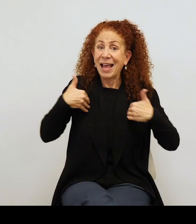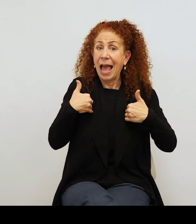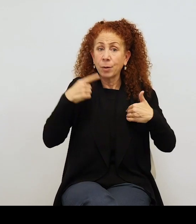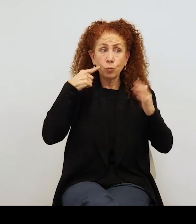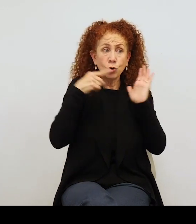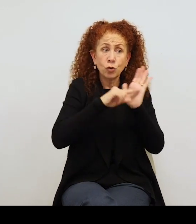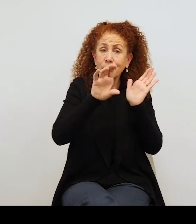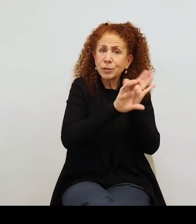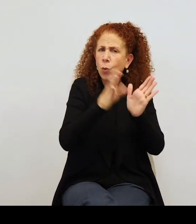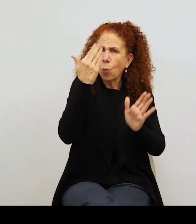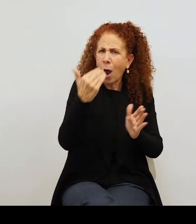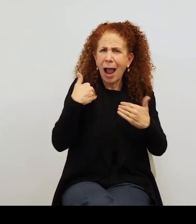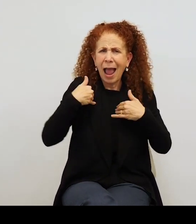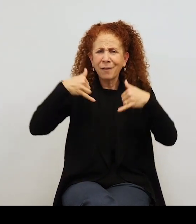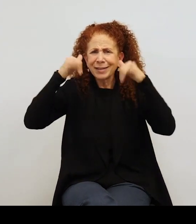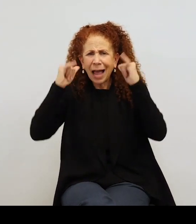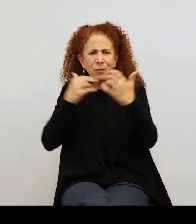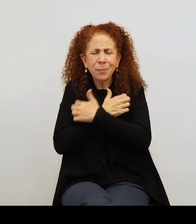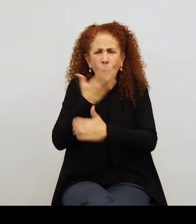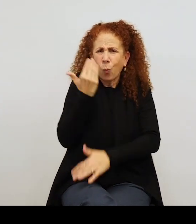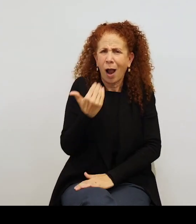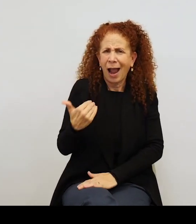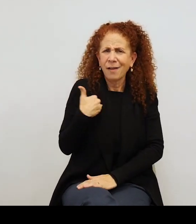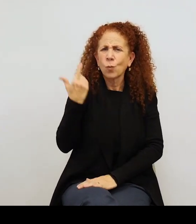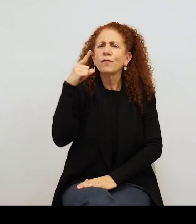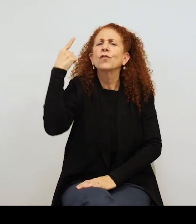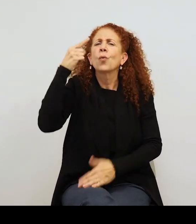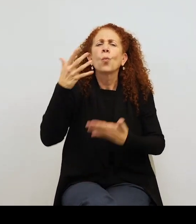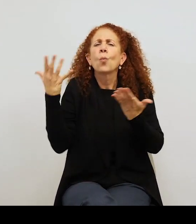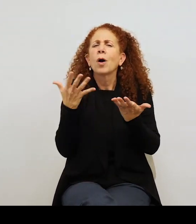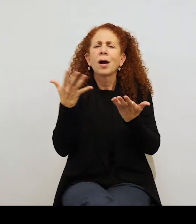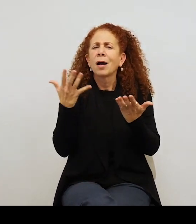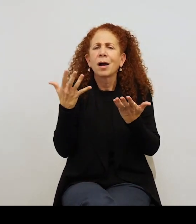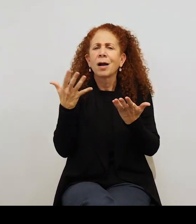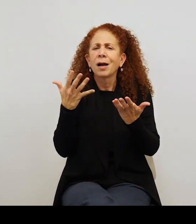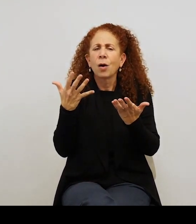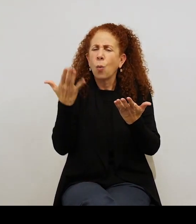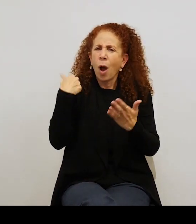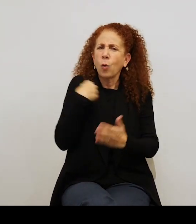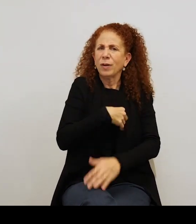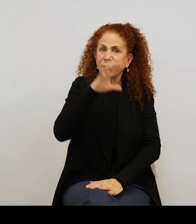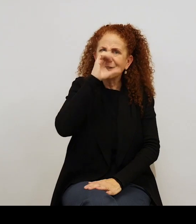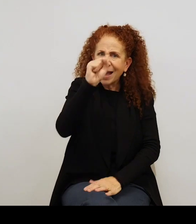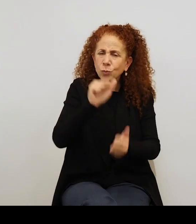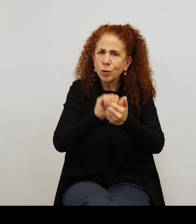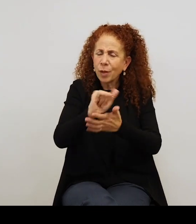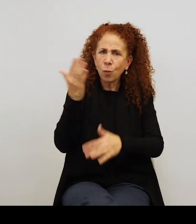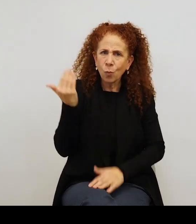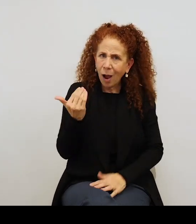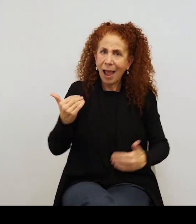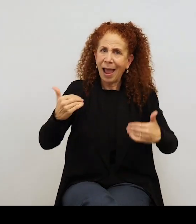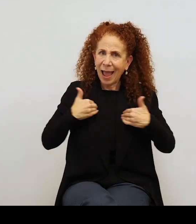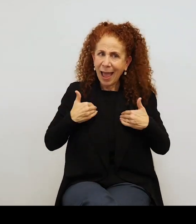Why have cows and bears and all those things? What is it? What is this fascination that we have that most of the children's books